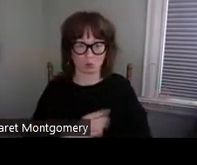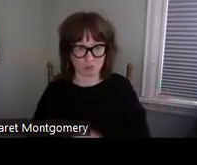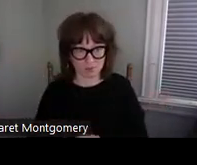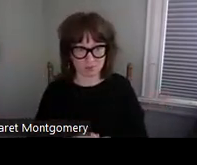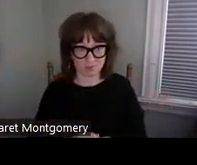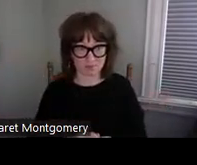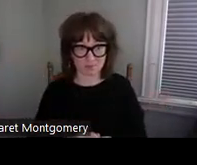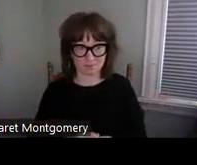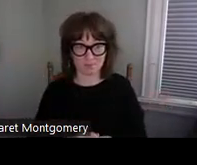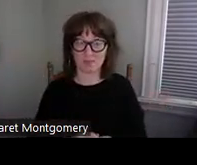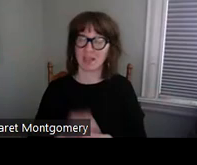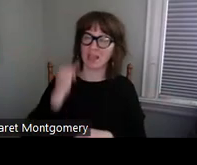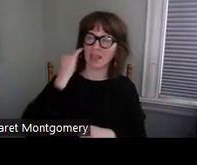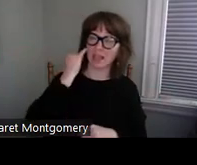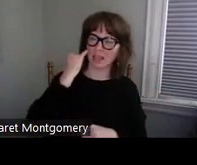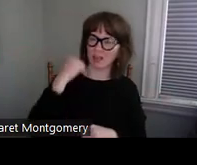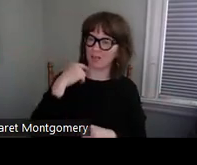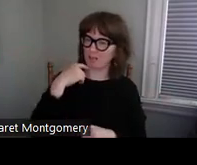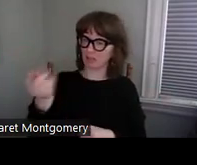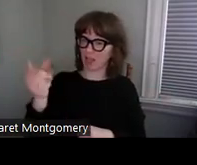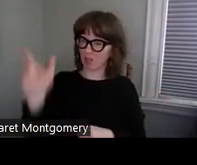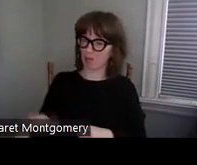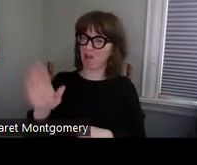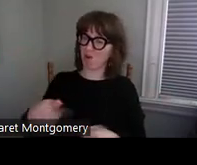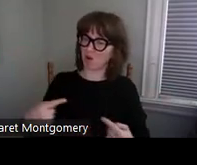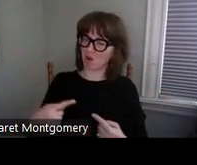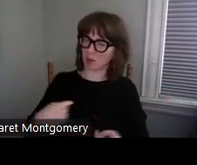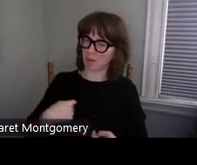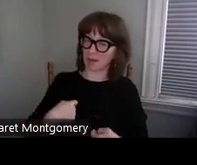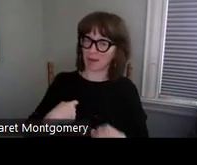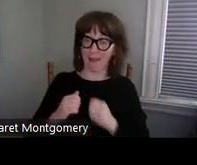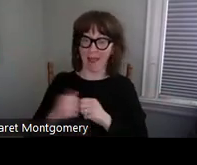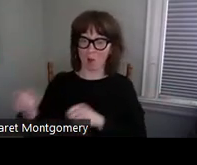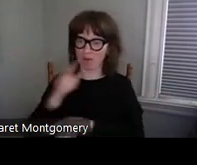can give important insight. 12:43:17 Do they apologize sincerely and act